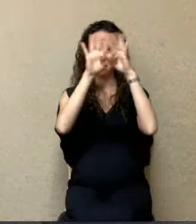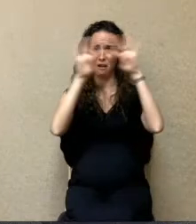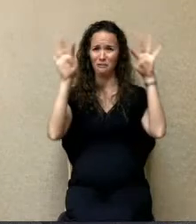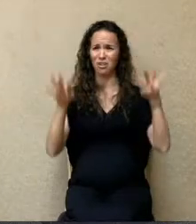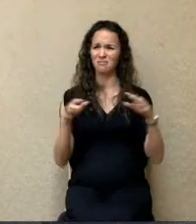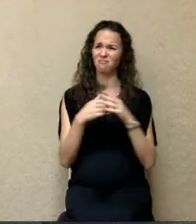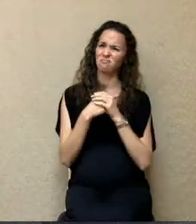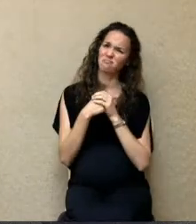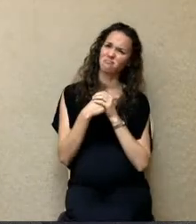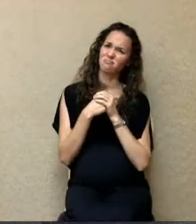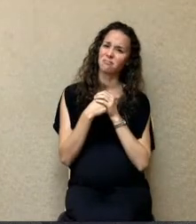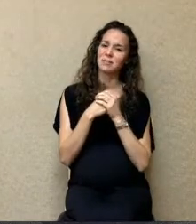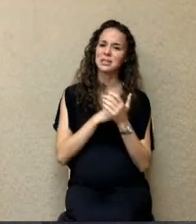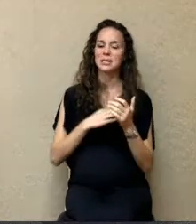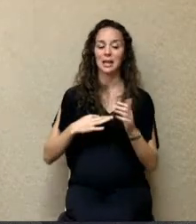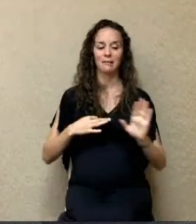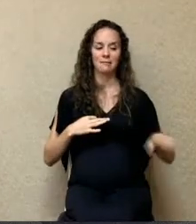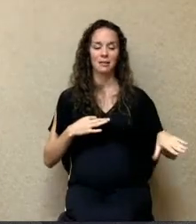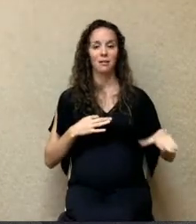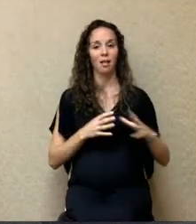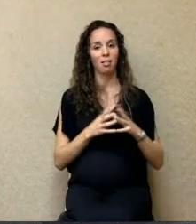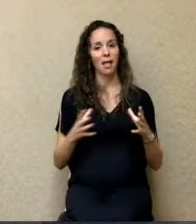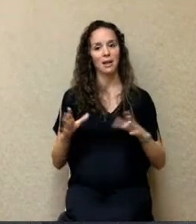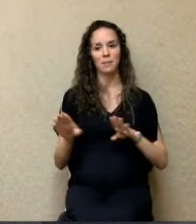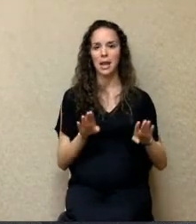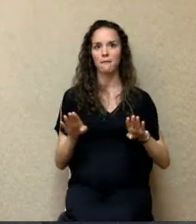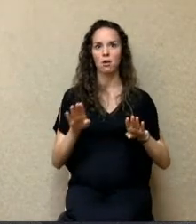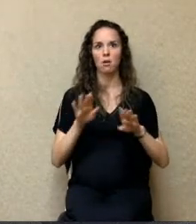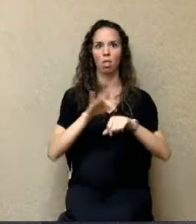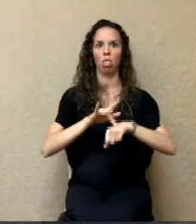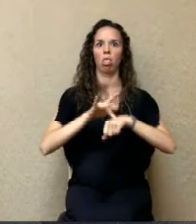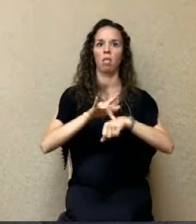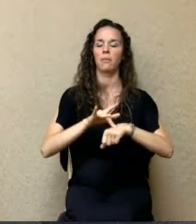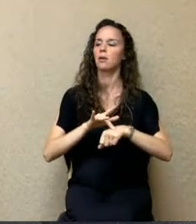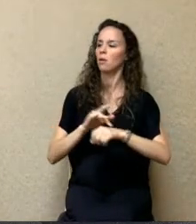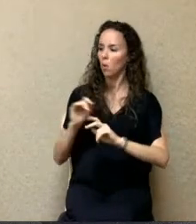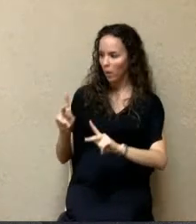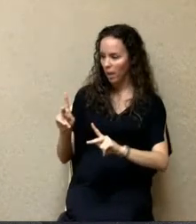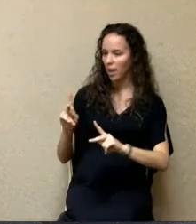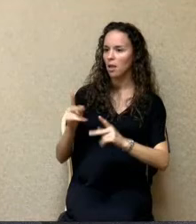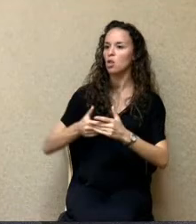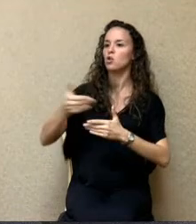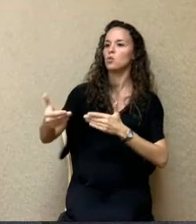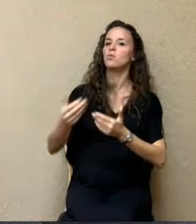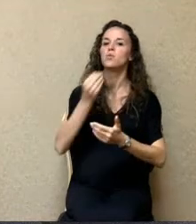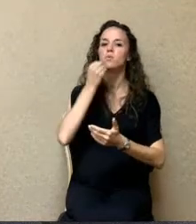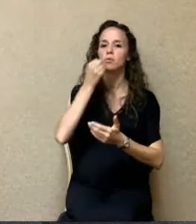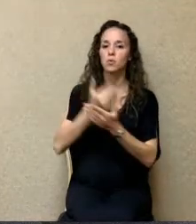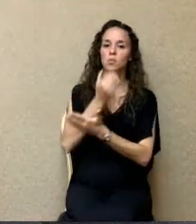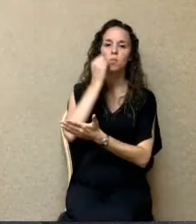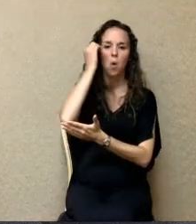said there's a lot of behavior around that. So, I thought well, let's make it so there won't be a lot of behavior around it.